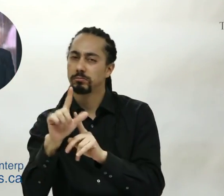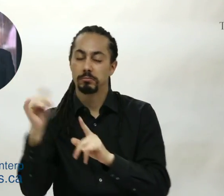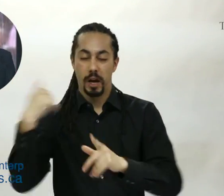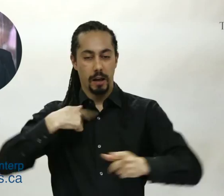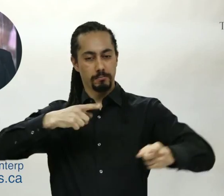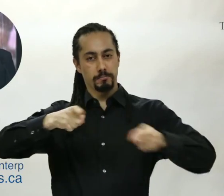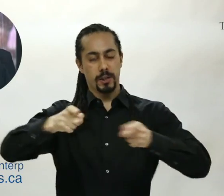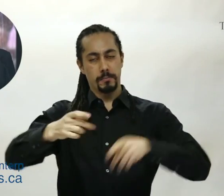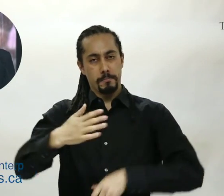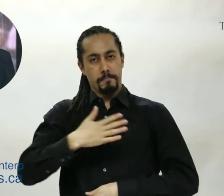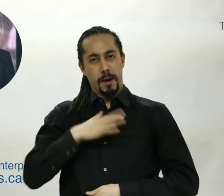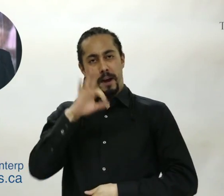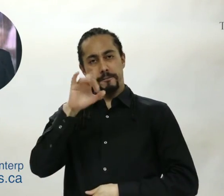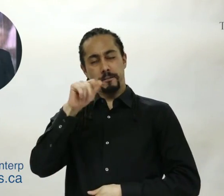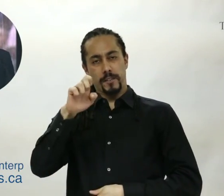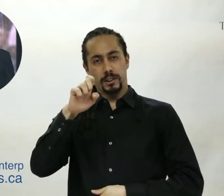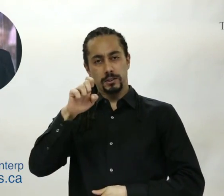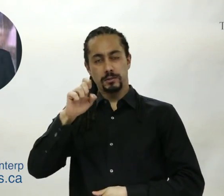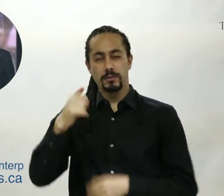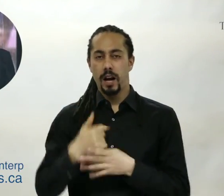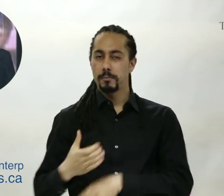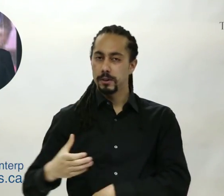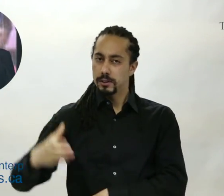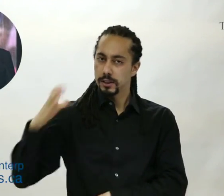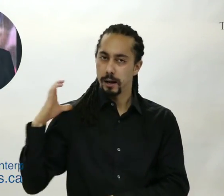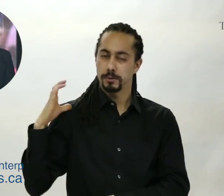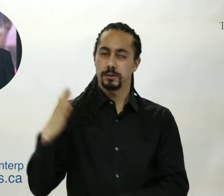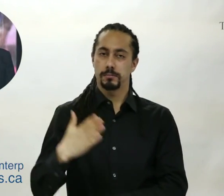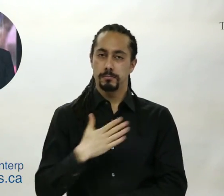I am the master of my fate: I am the captain of my soul"